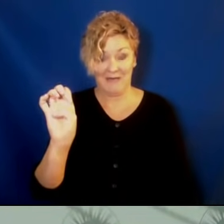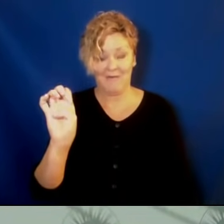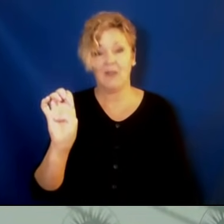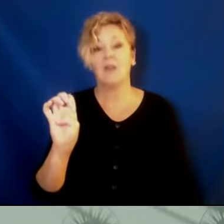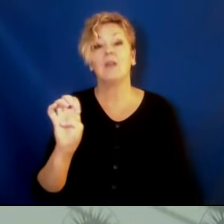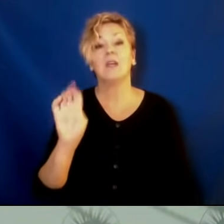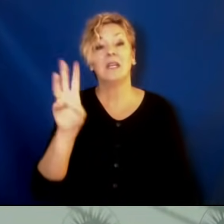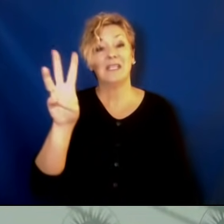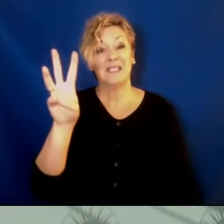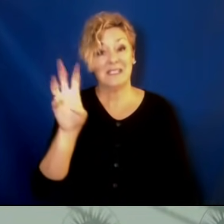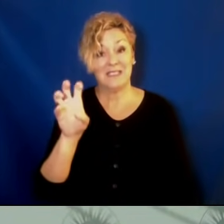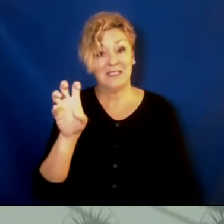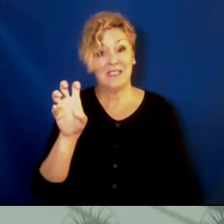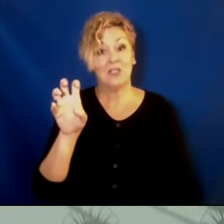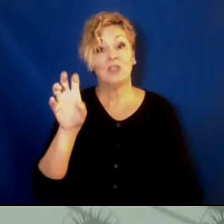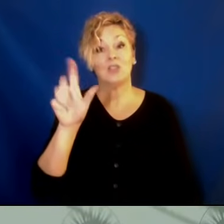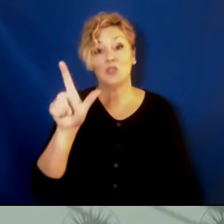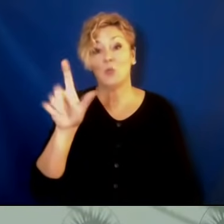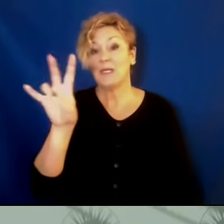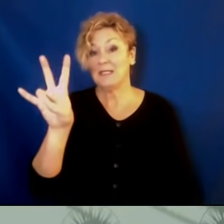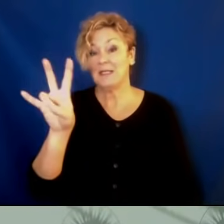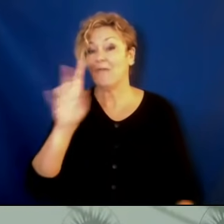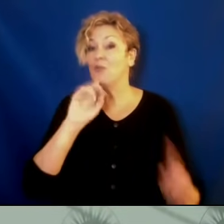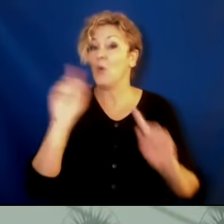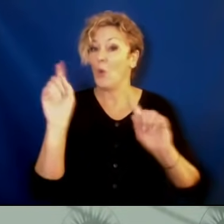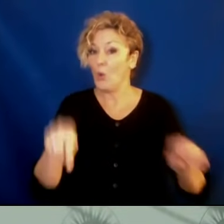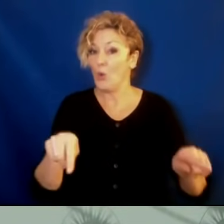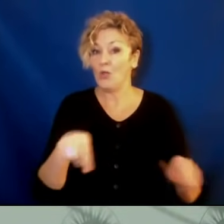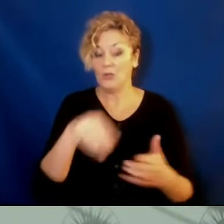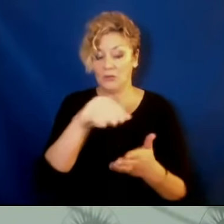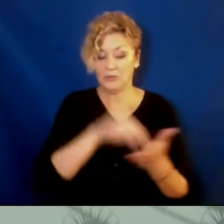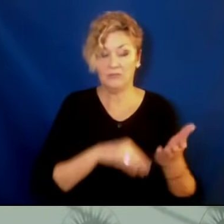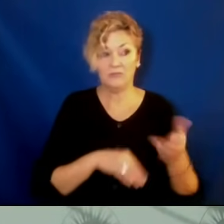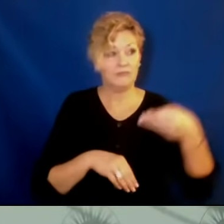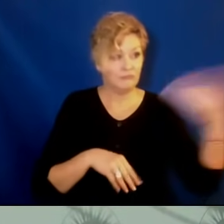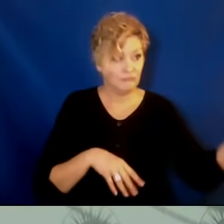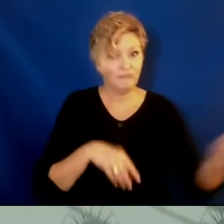need to do their greatest work on behalf of of all of us.